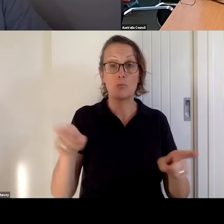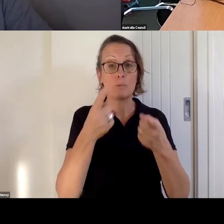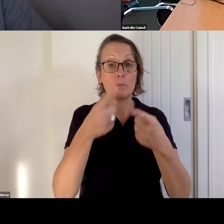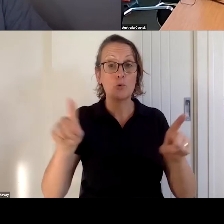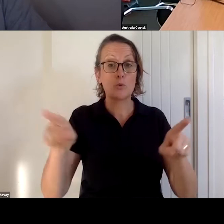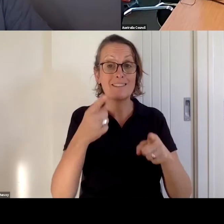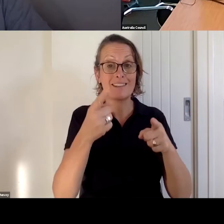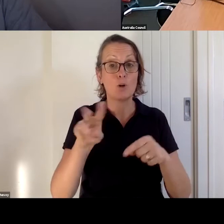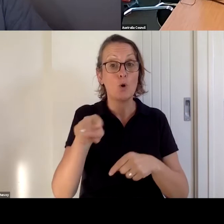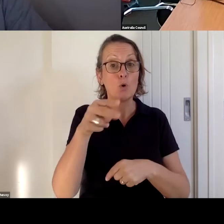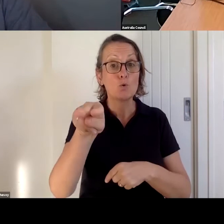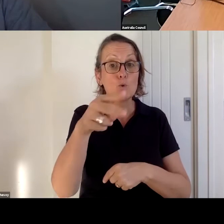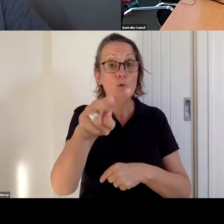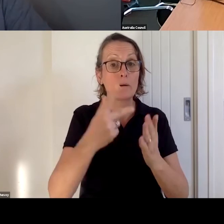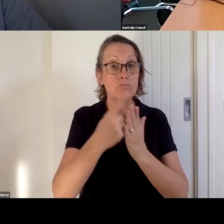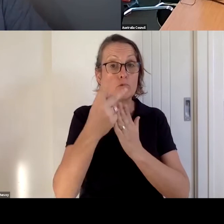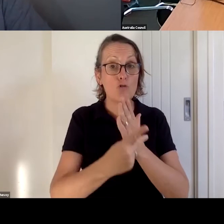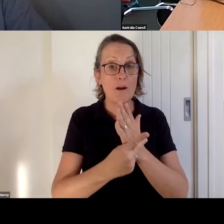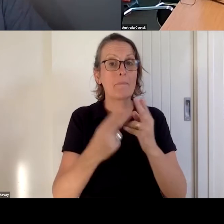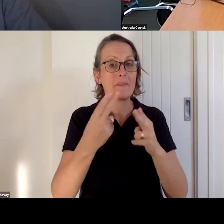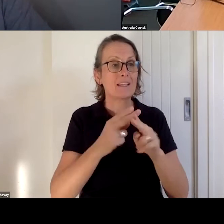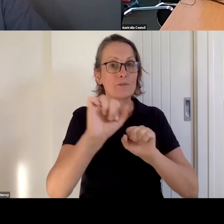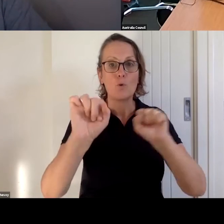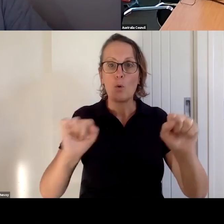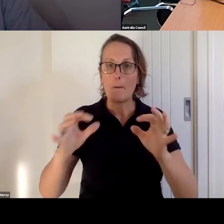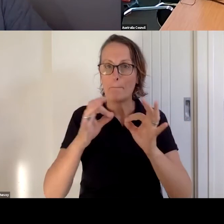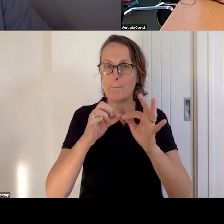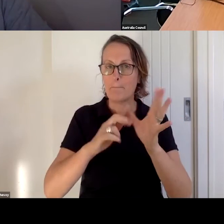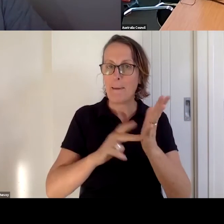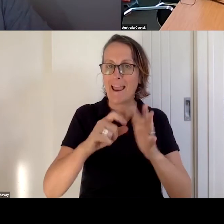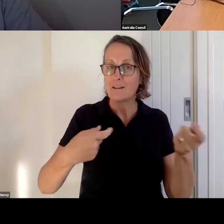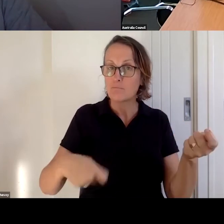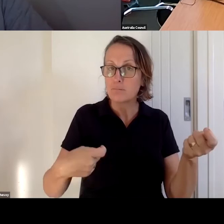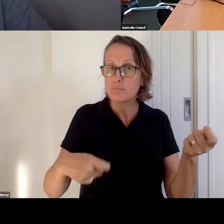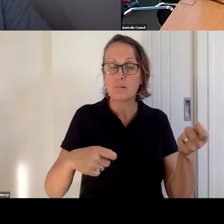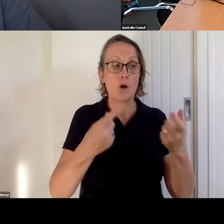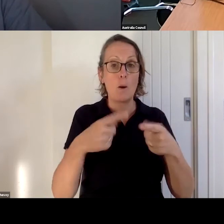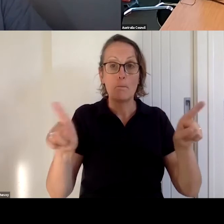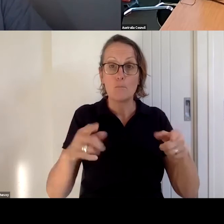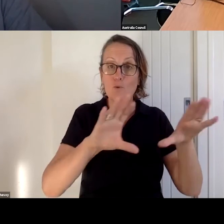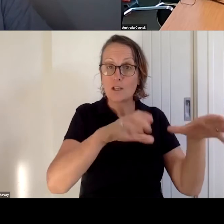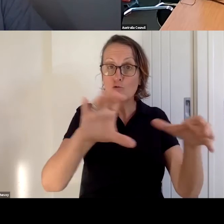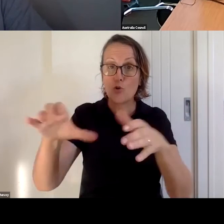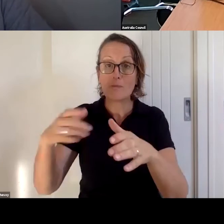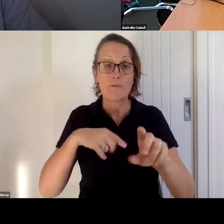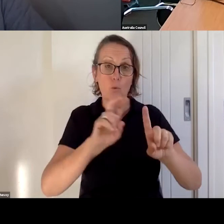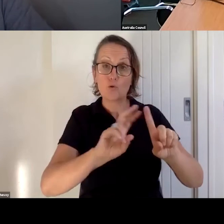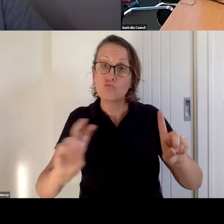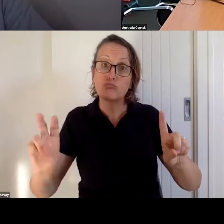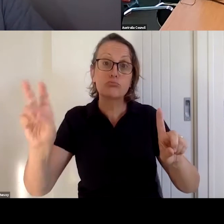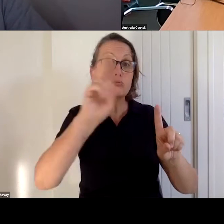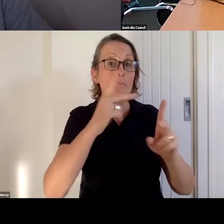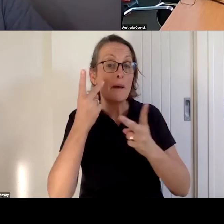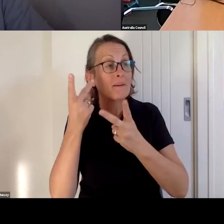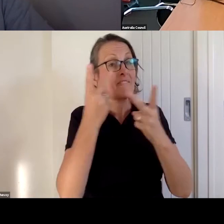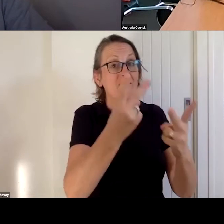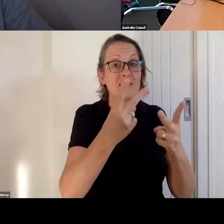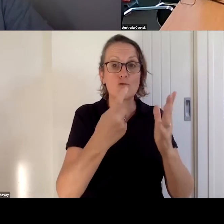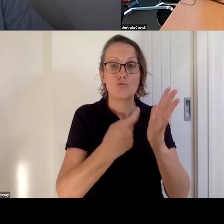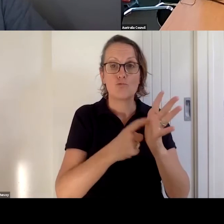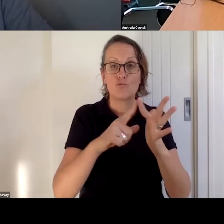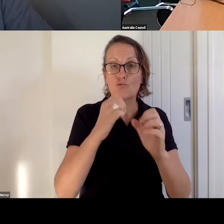which is basically for bands and music groups that tour to regional and remote Australia. And